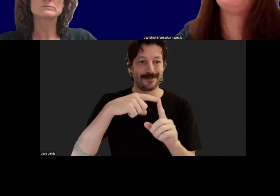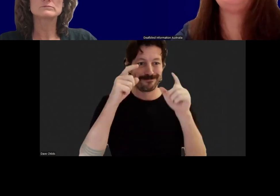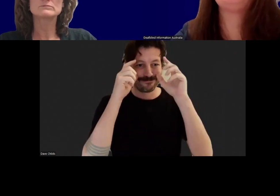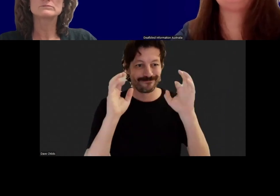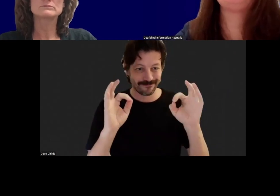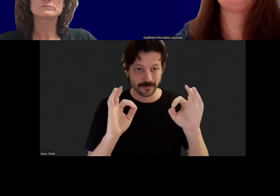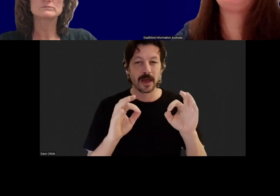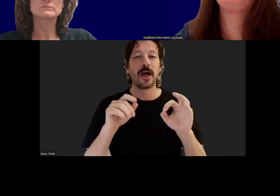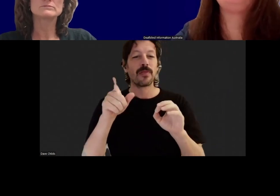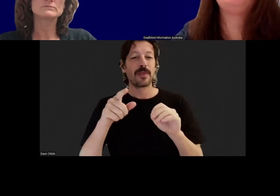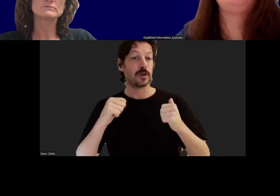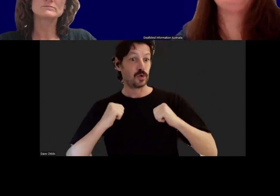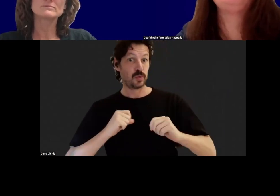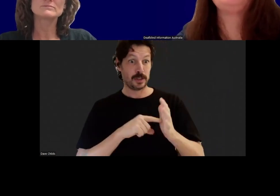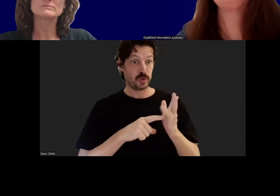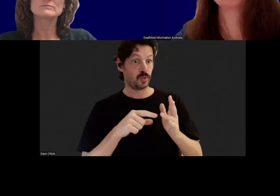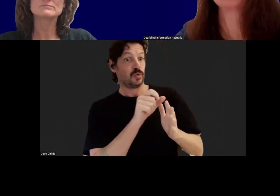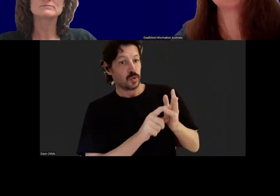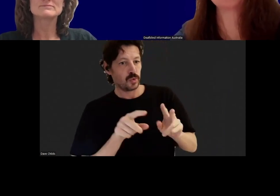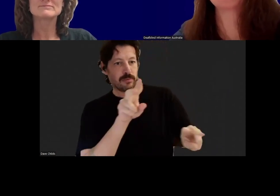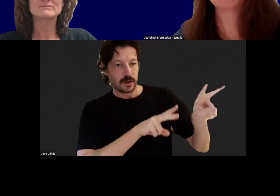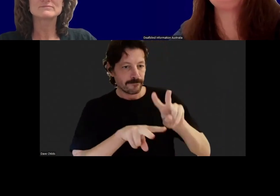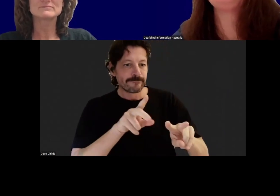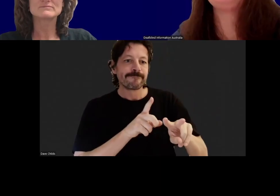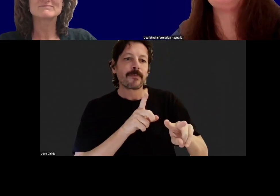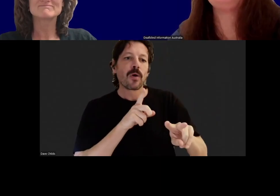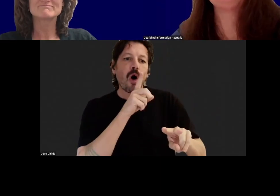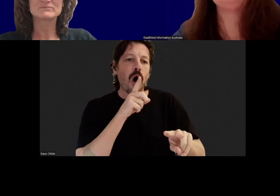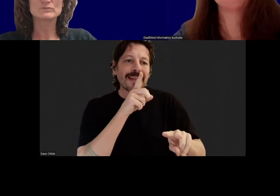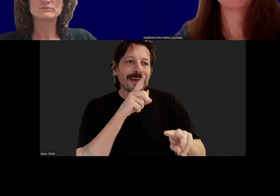lighting assessments particularly for NDIS reporting purposes. That's great